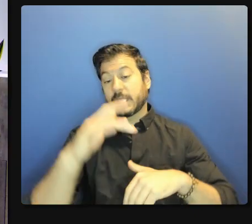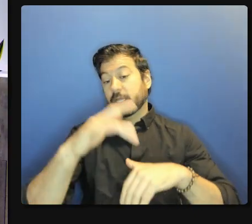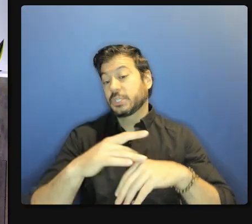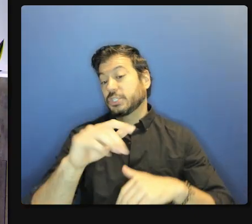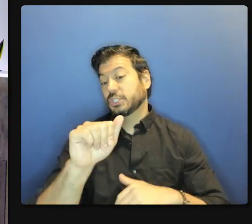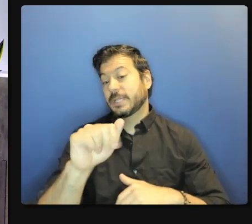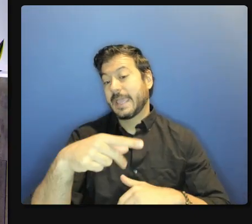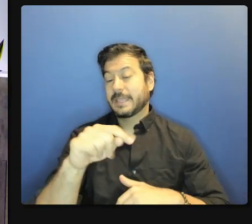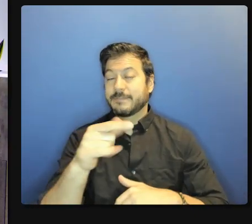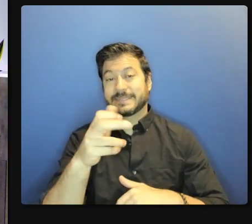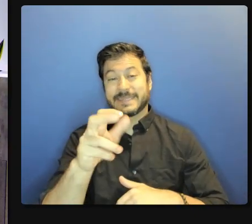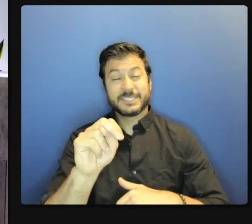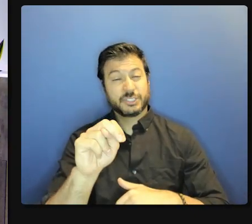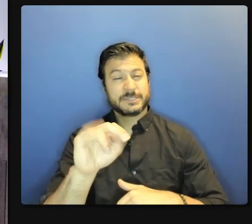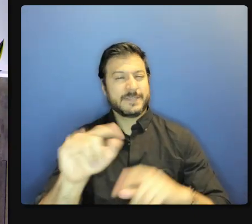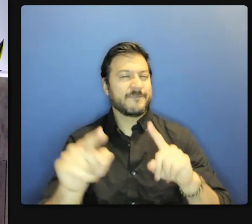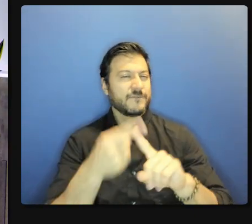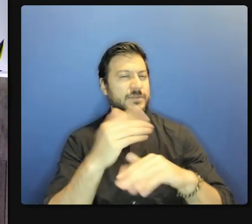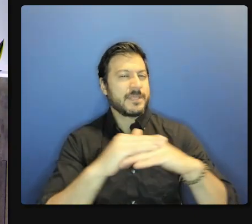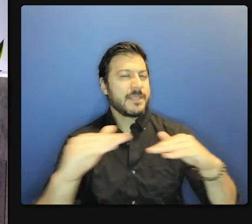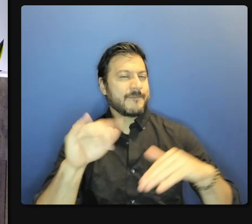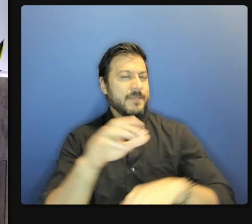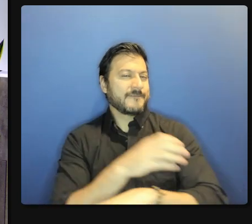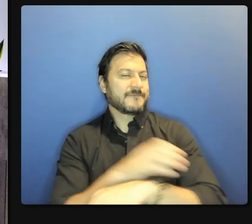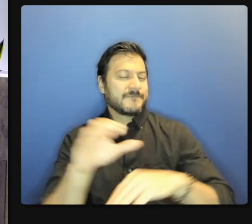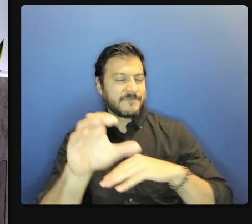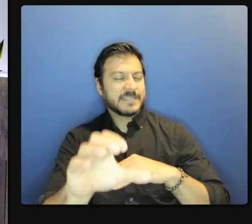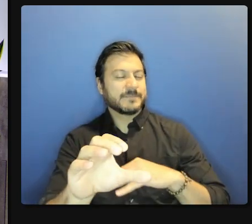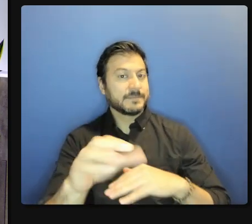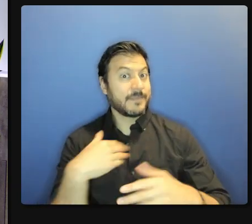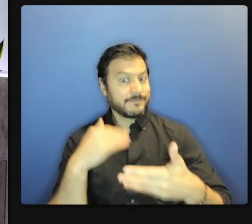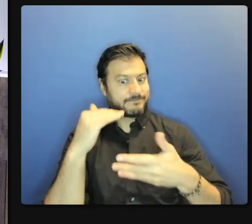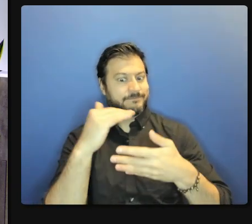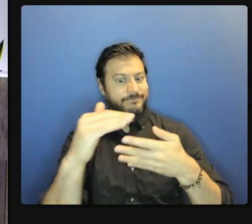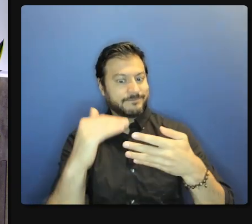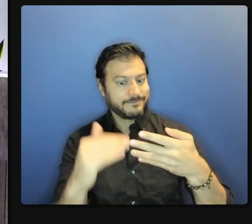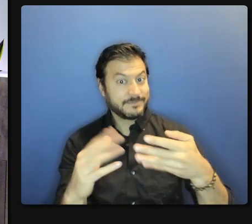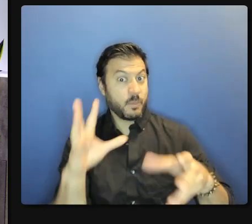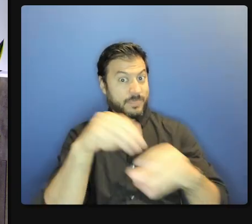Touch adaptation is the first level with tiers of investment within it.